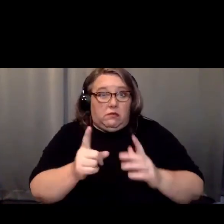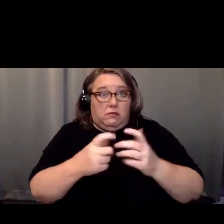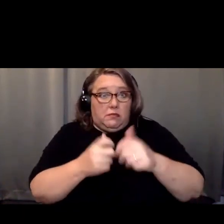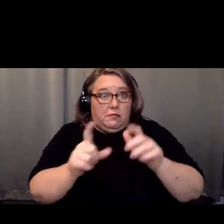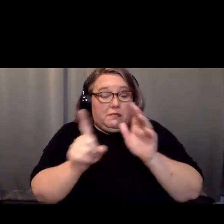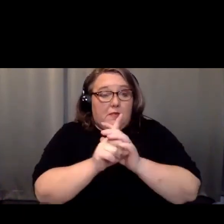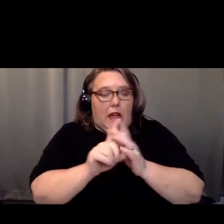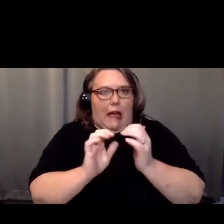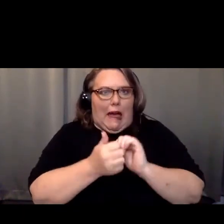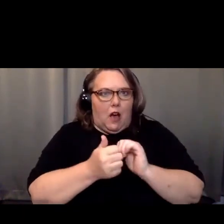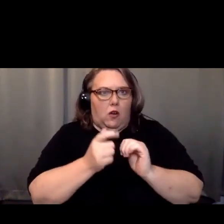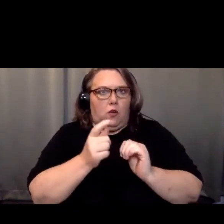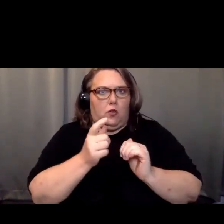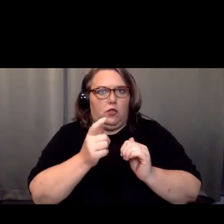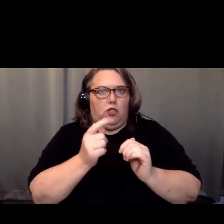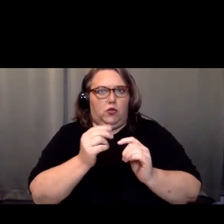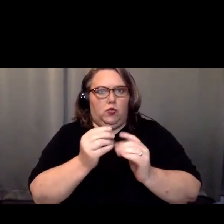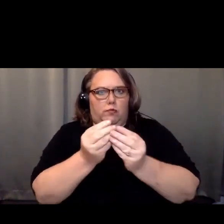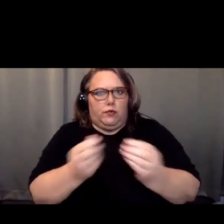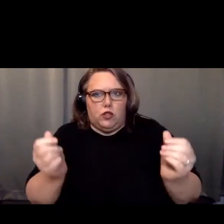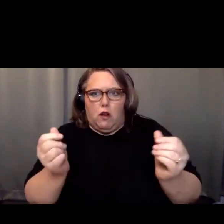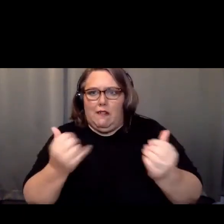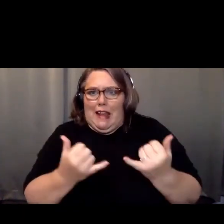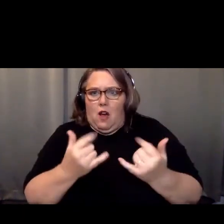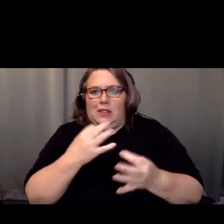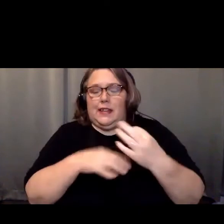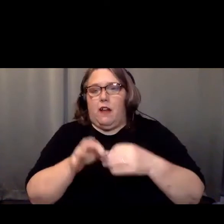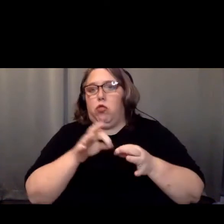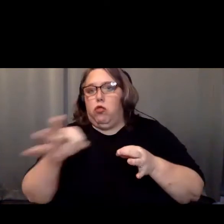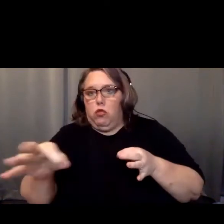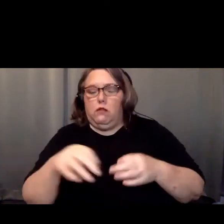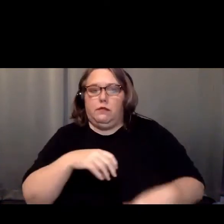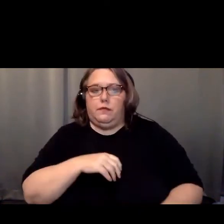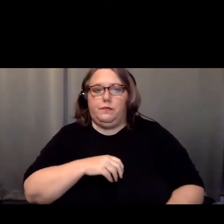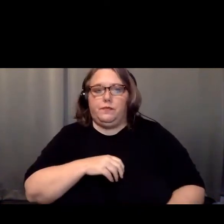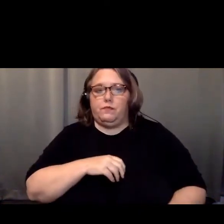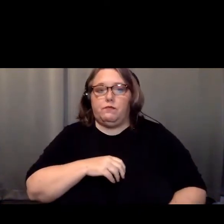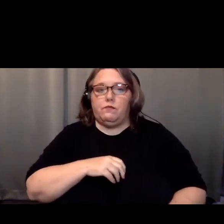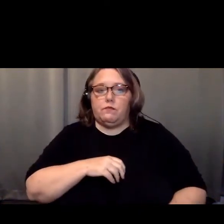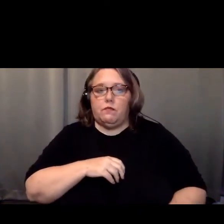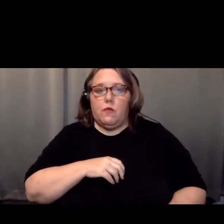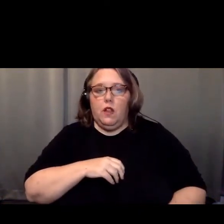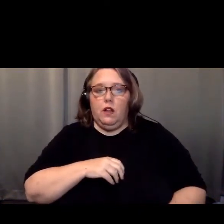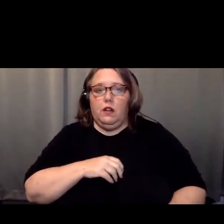sooner rather than later 'cause obviously what we don't want is for students grades to suffer